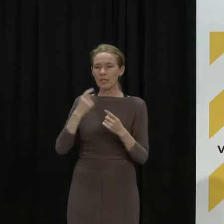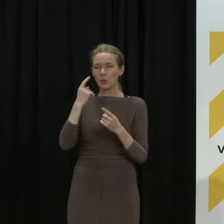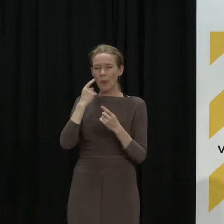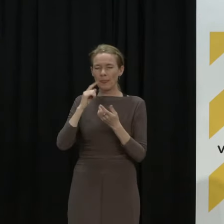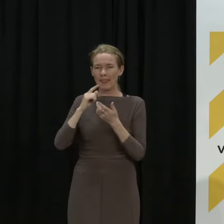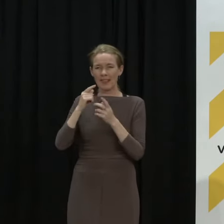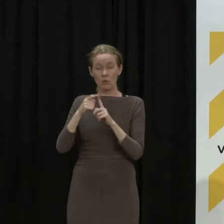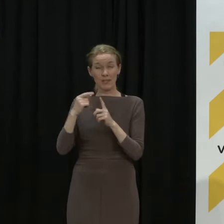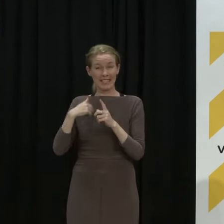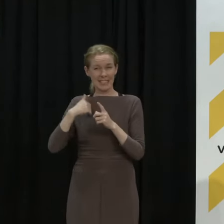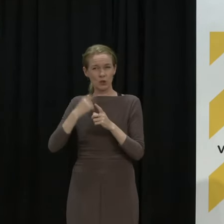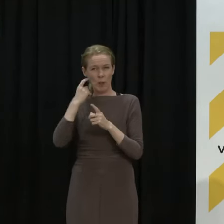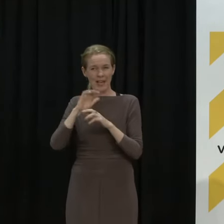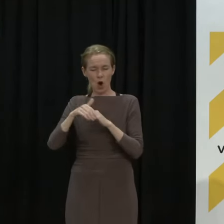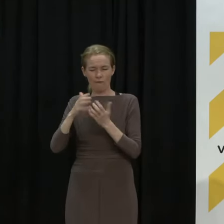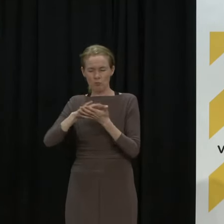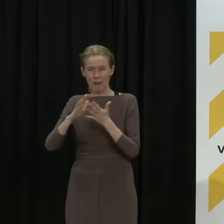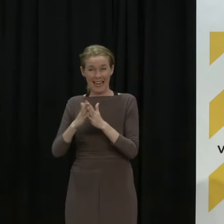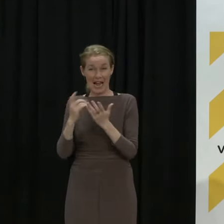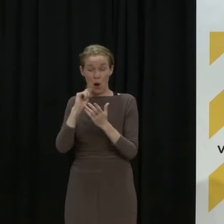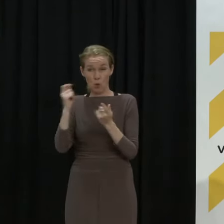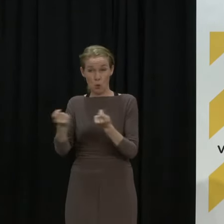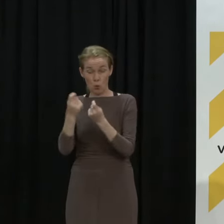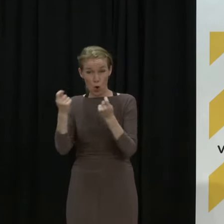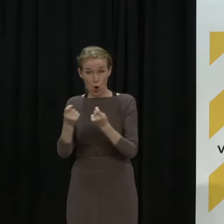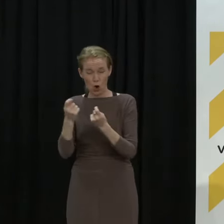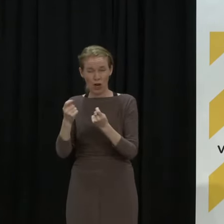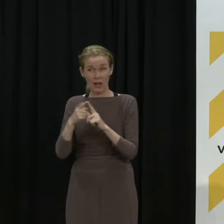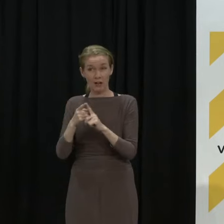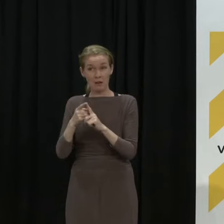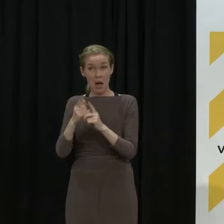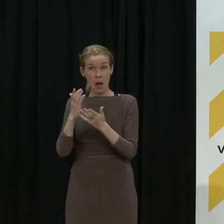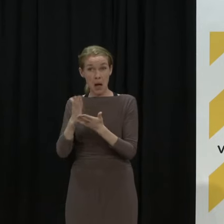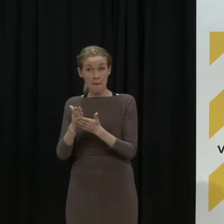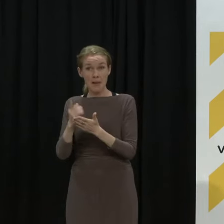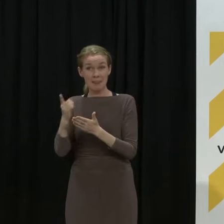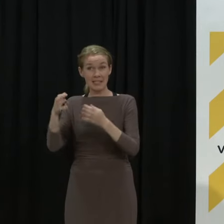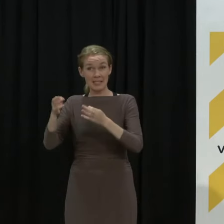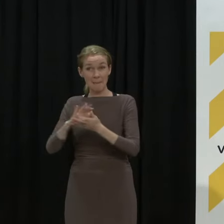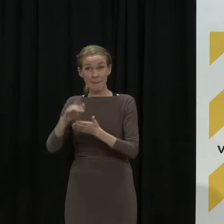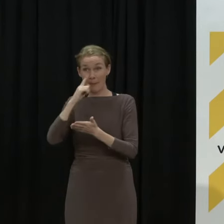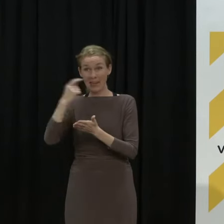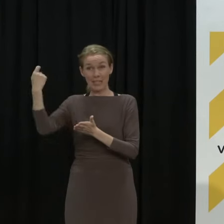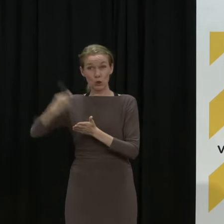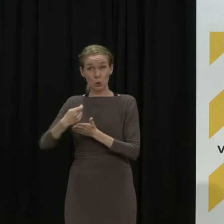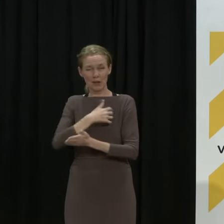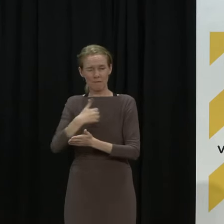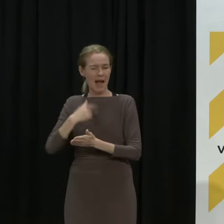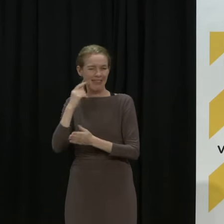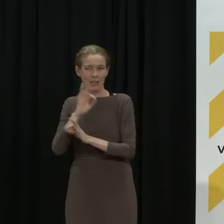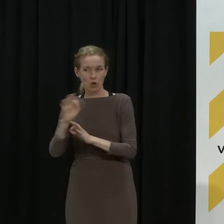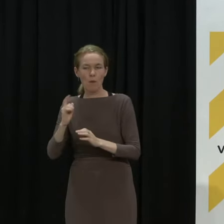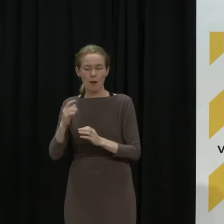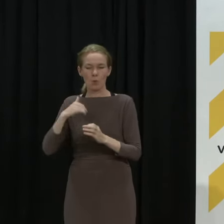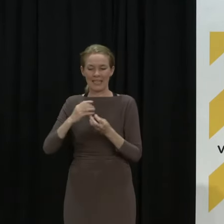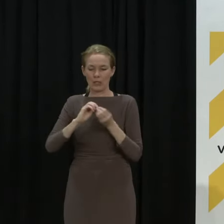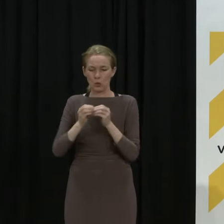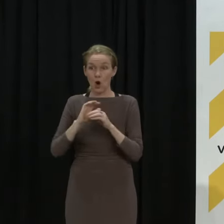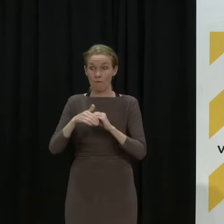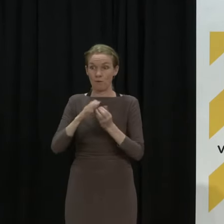Practicalities consideration